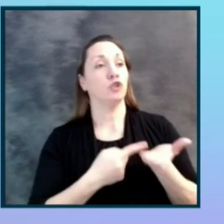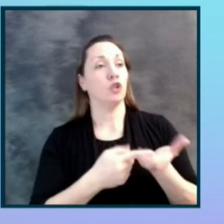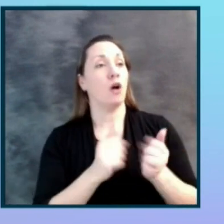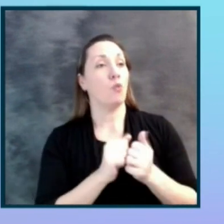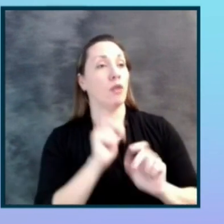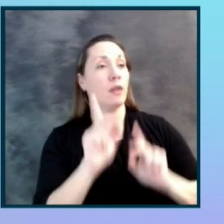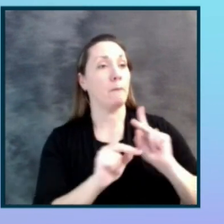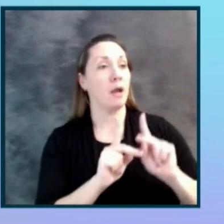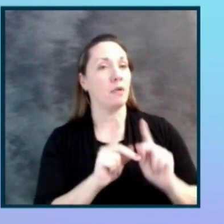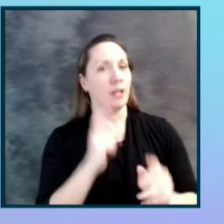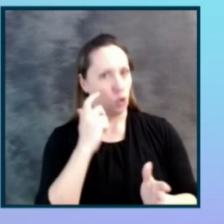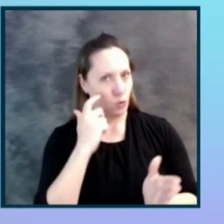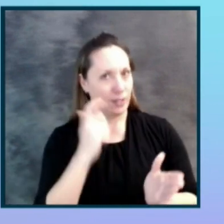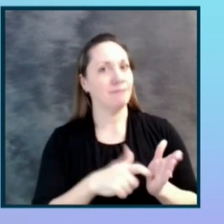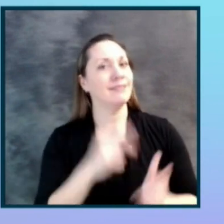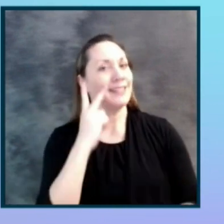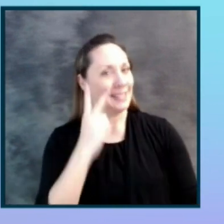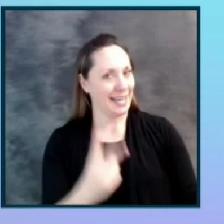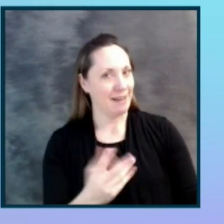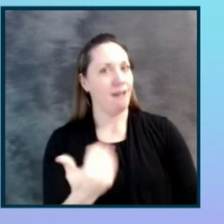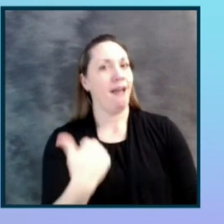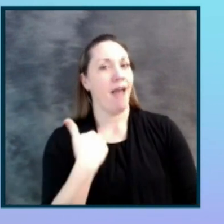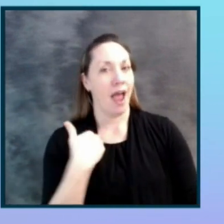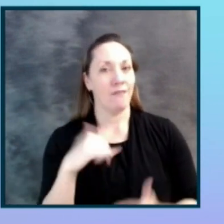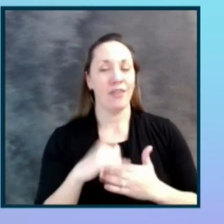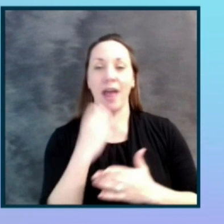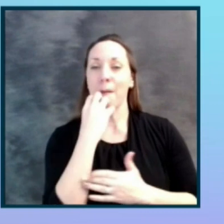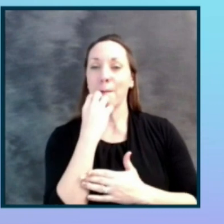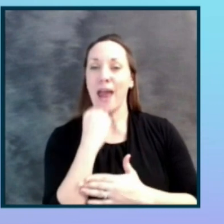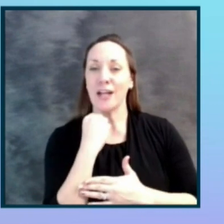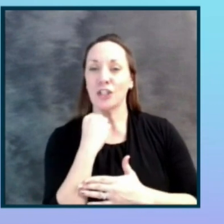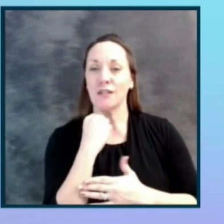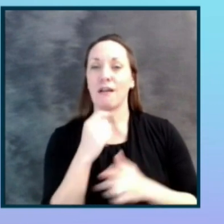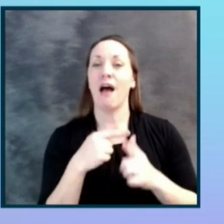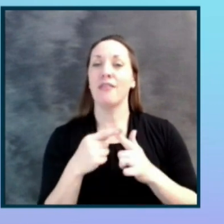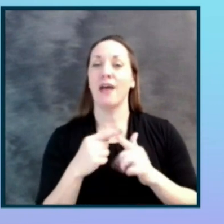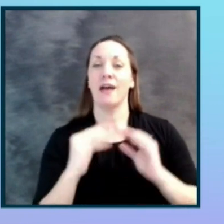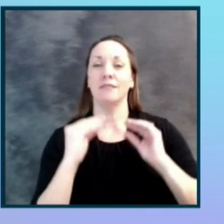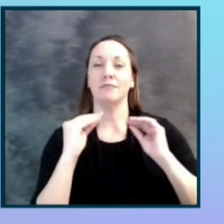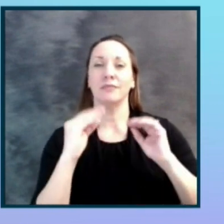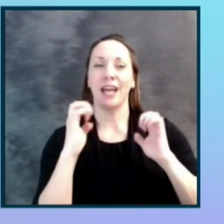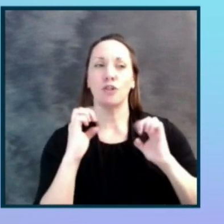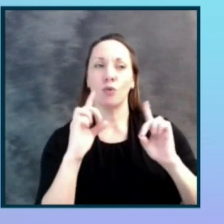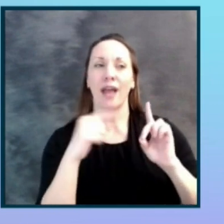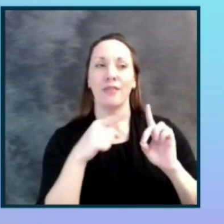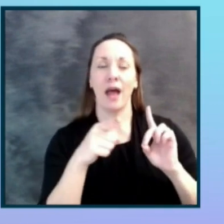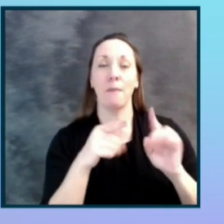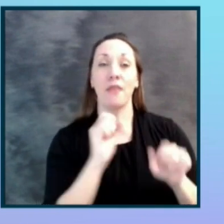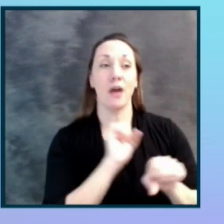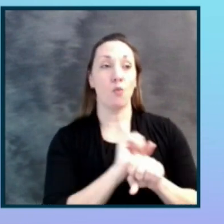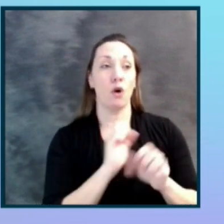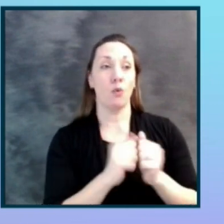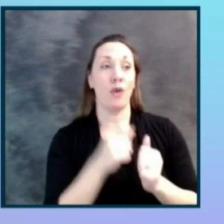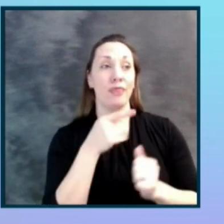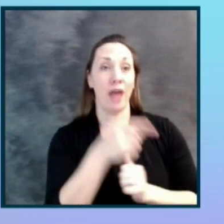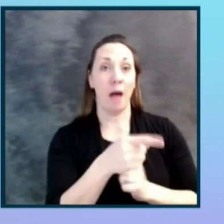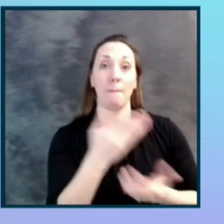that passion and then educate them and work with them, maybe even start a little bit of a working group within the company like,